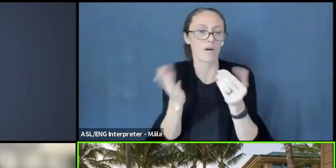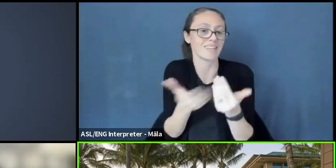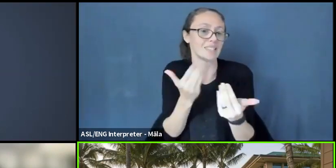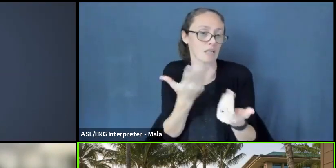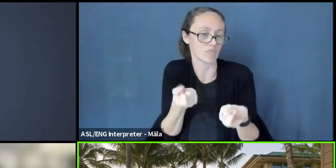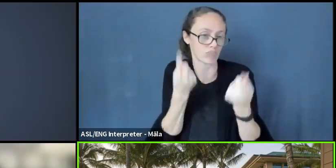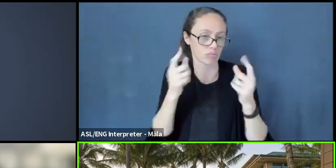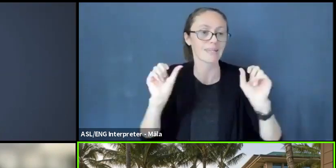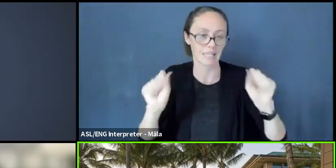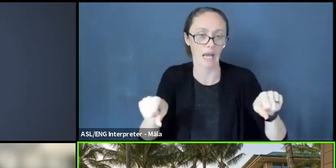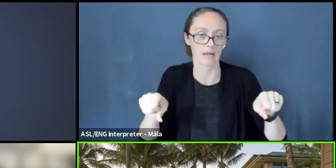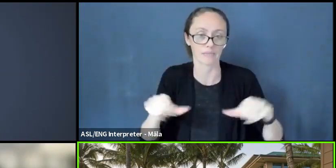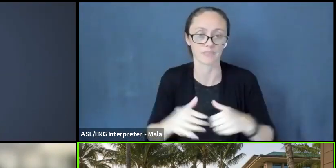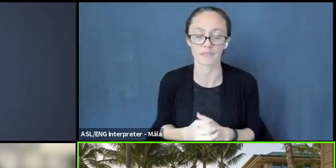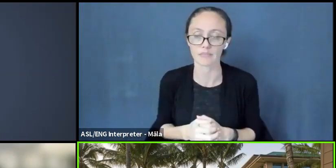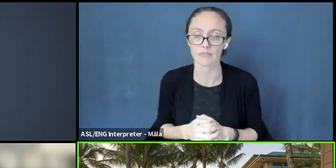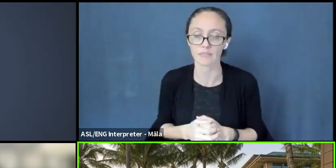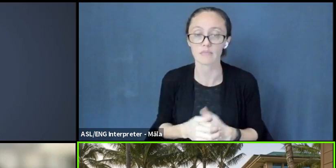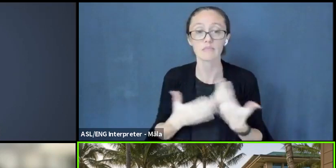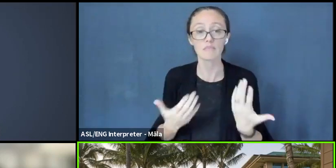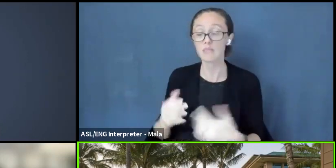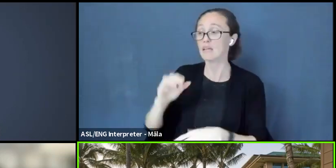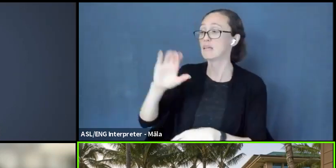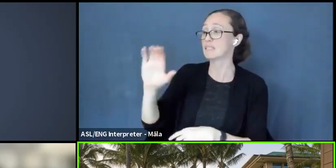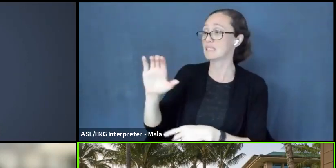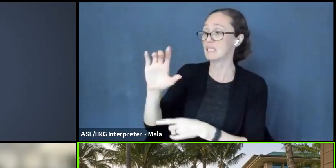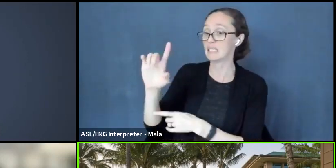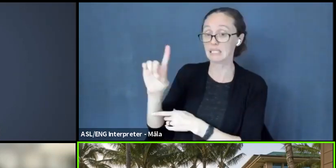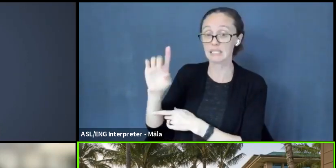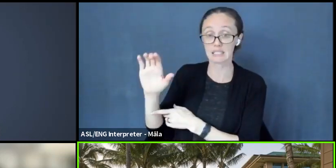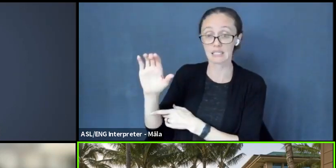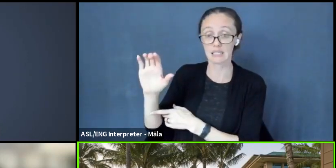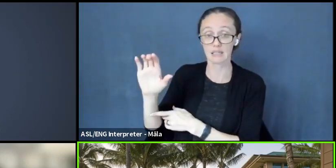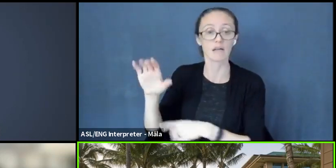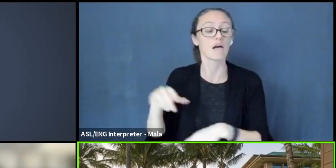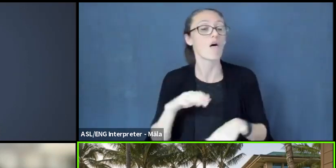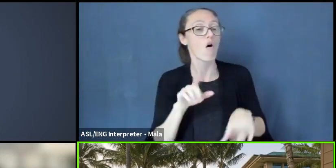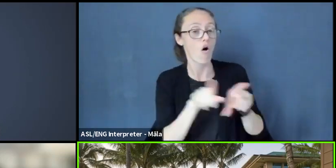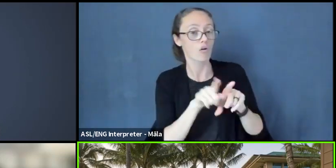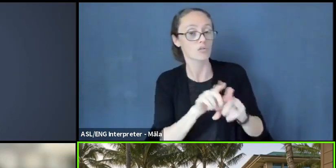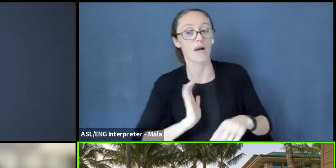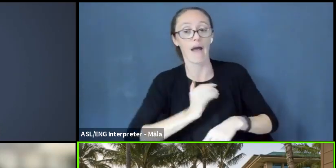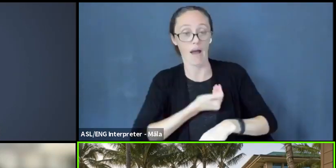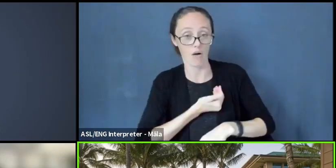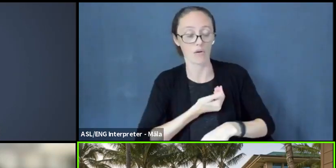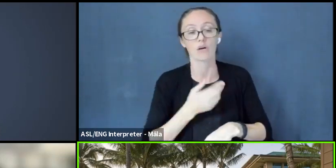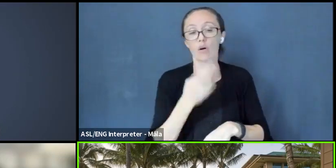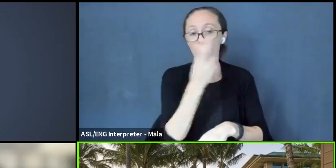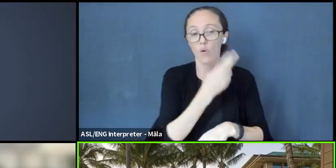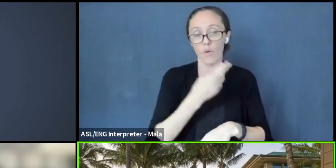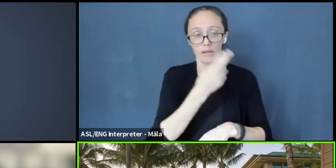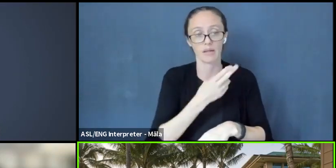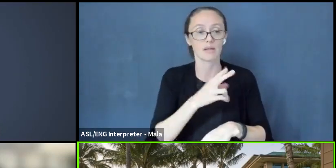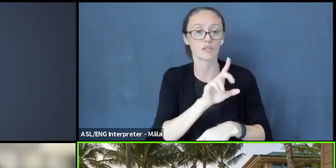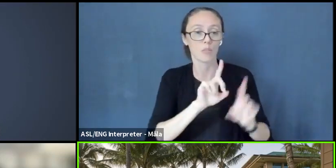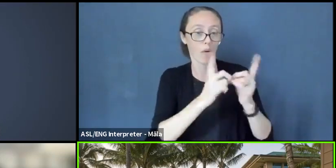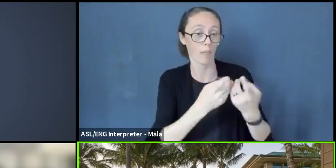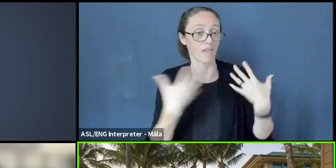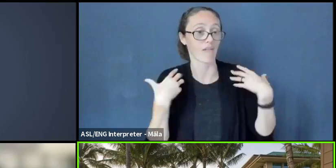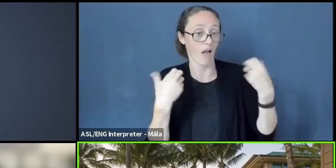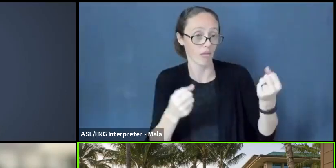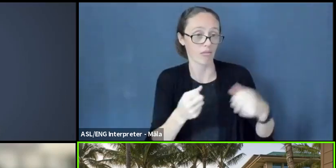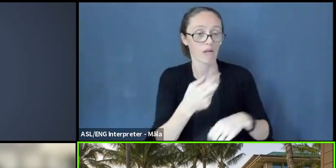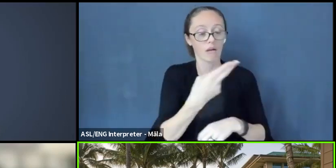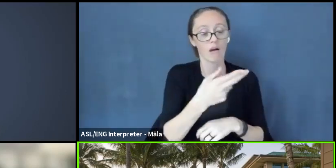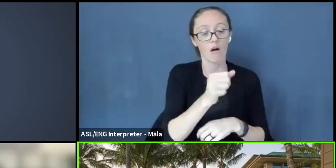And so CDC our Department of Health website, Hawaii COVID-19.com, the communications team